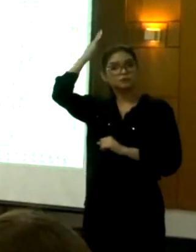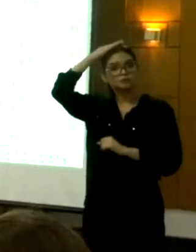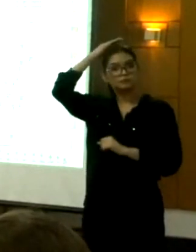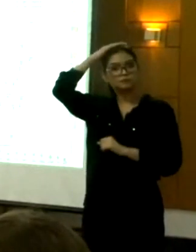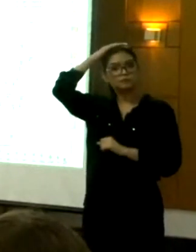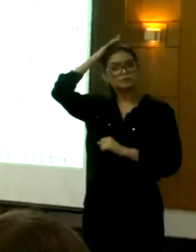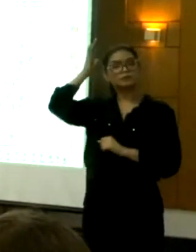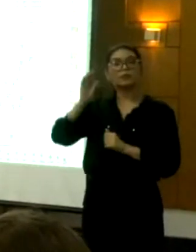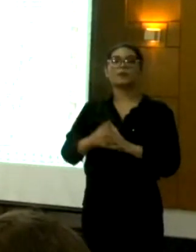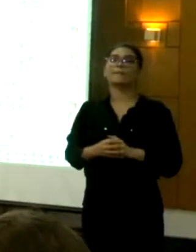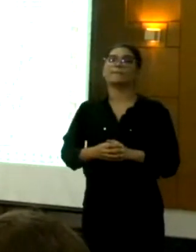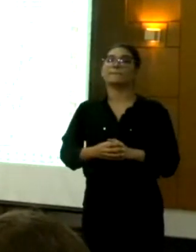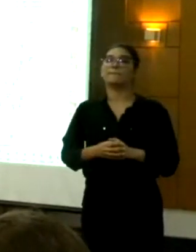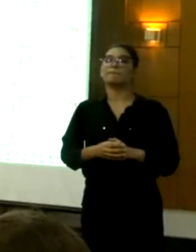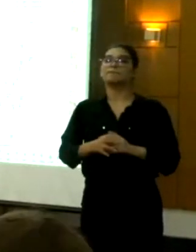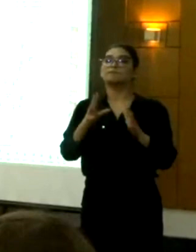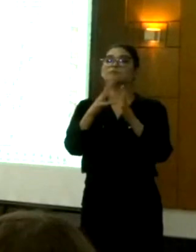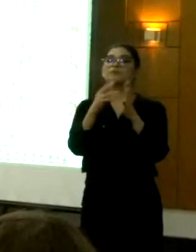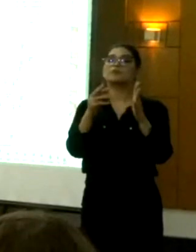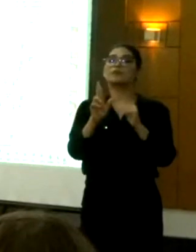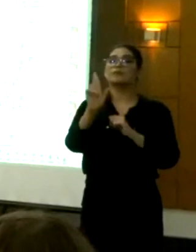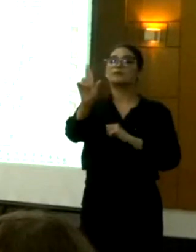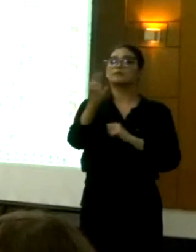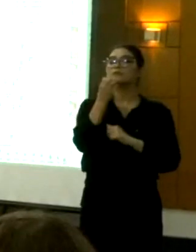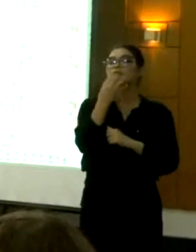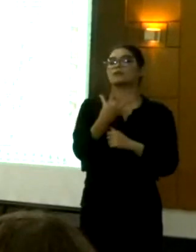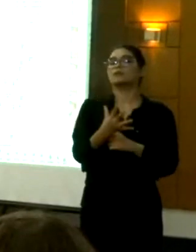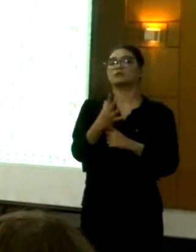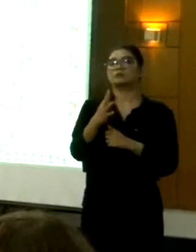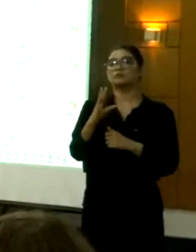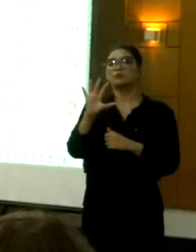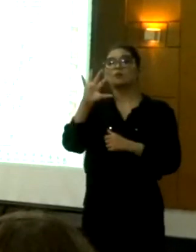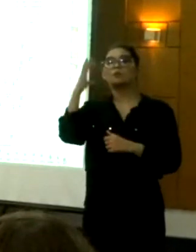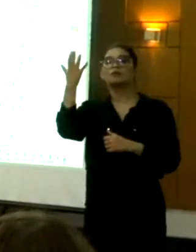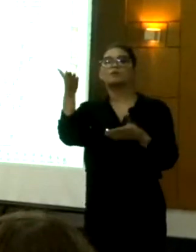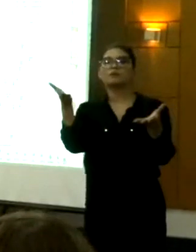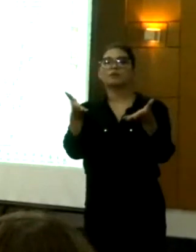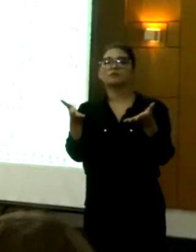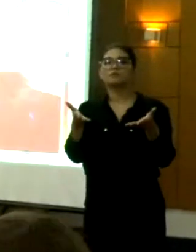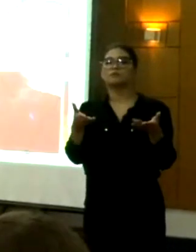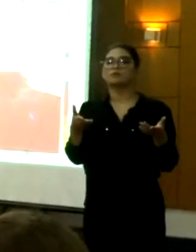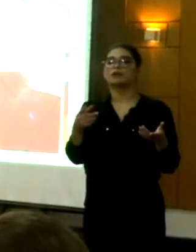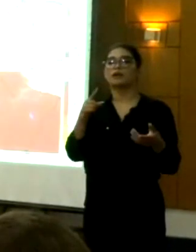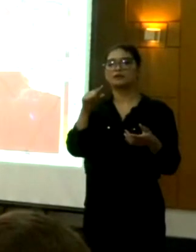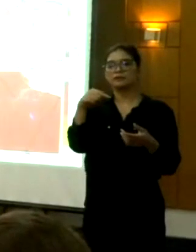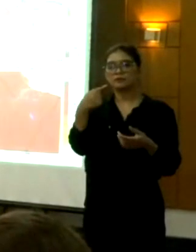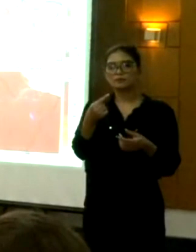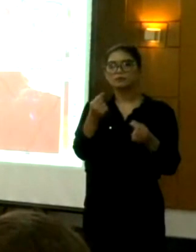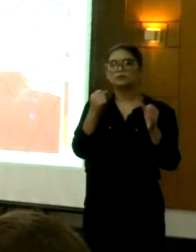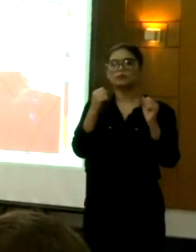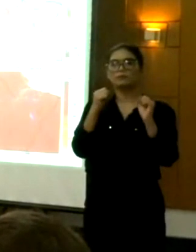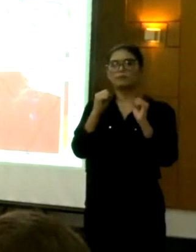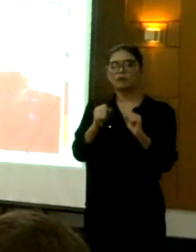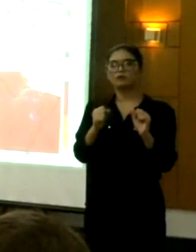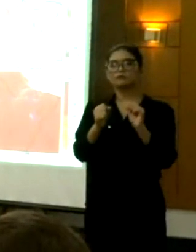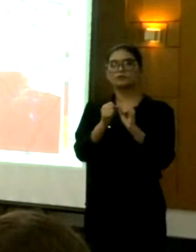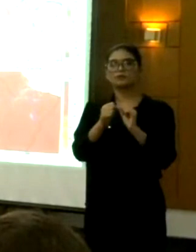and then the model represents the current climate well now yes I can make a future projection so this one I'm not going to